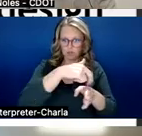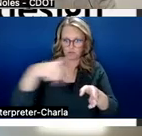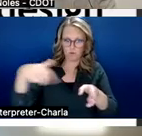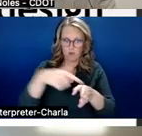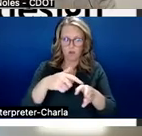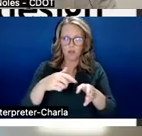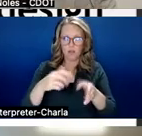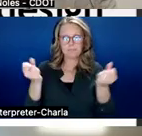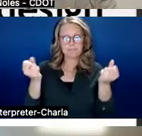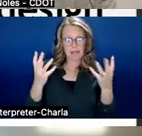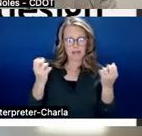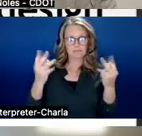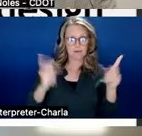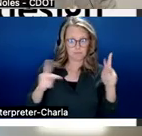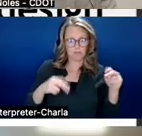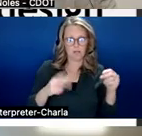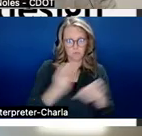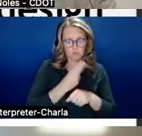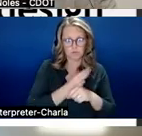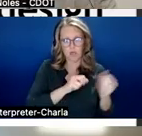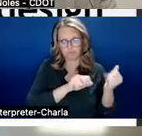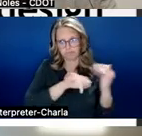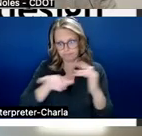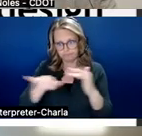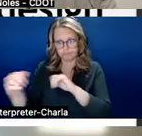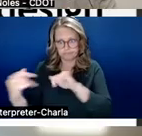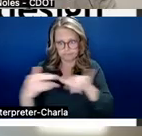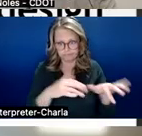And then reclaiming that area also allows us